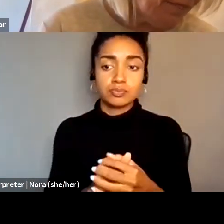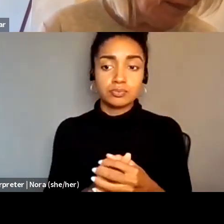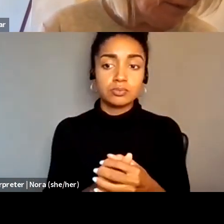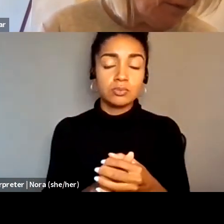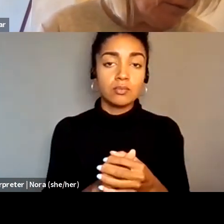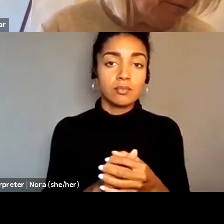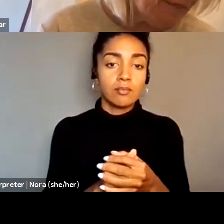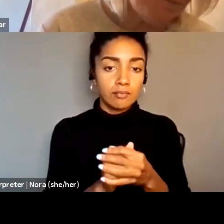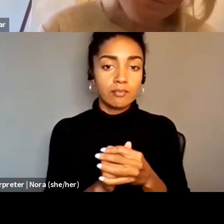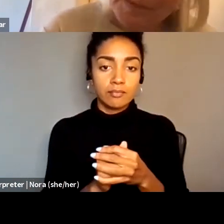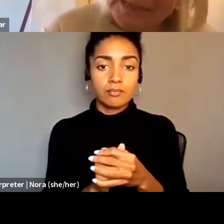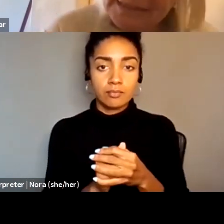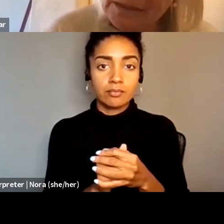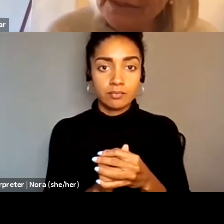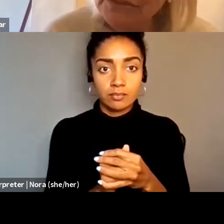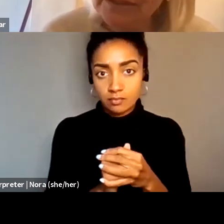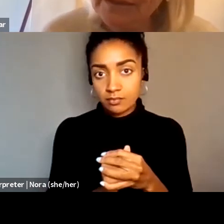I think, on the visibility question,